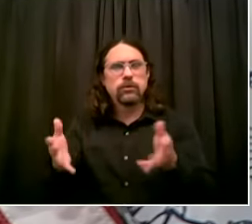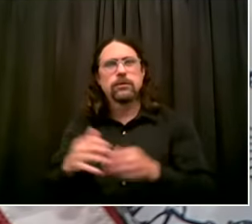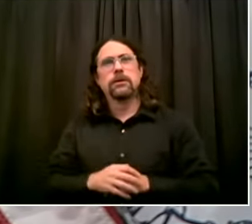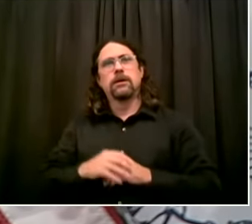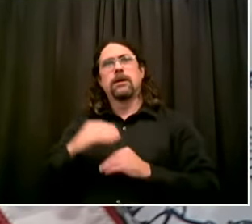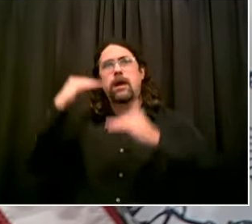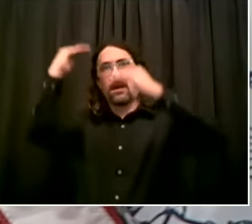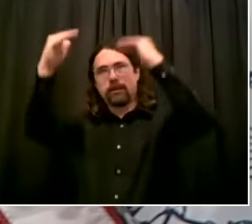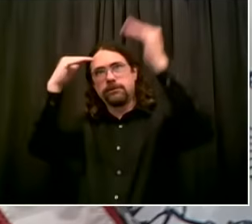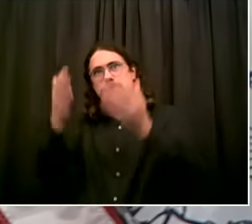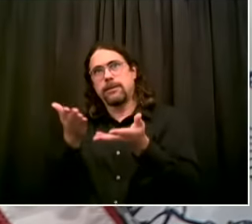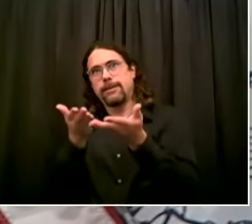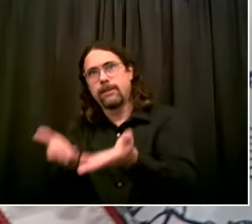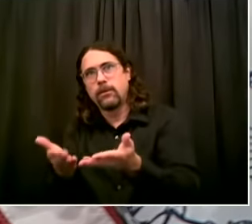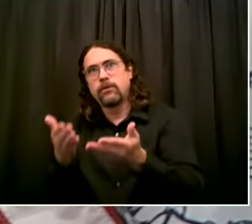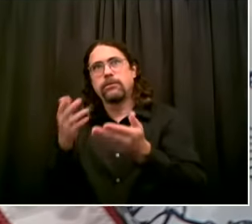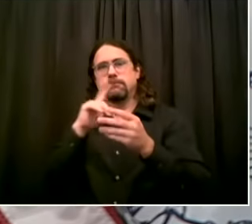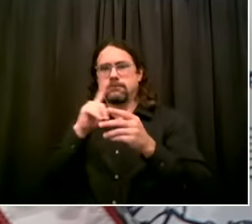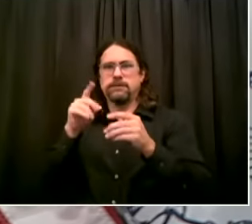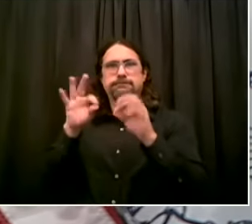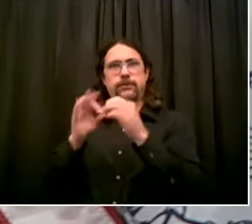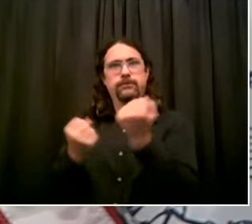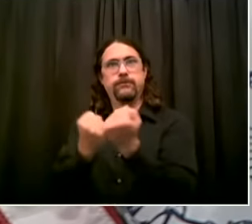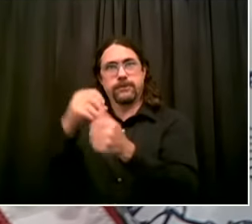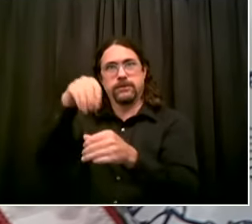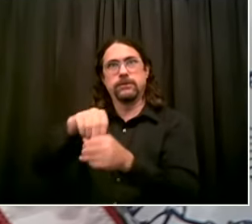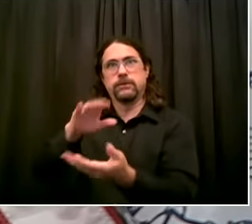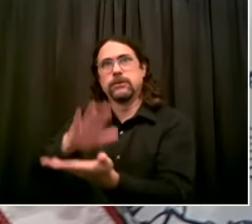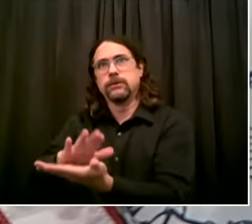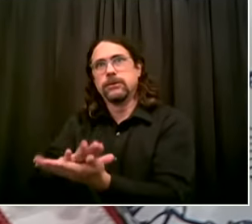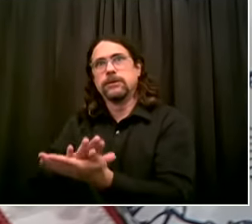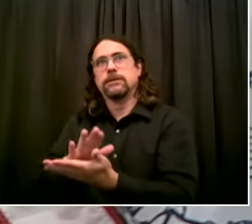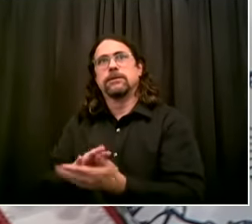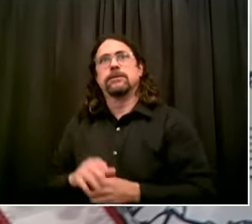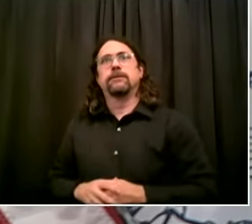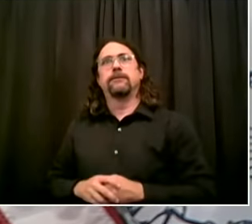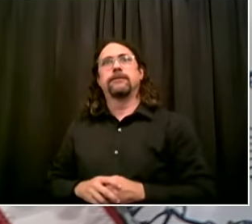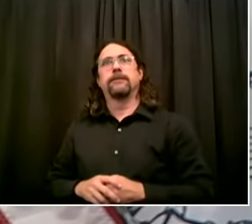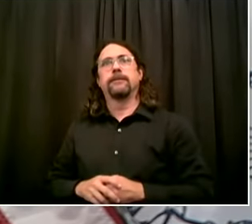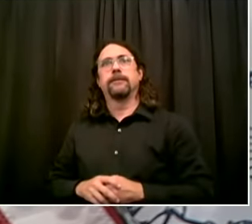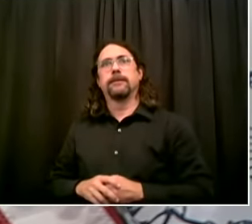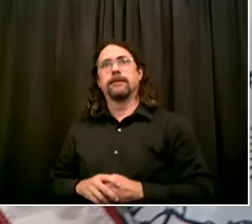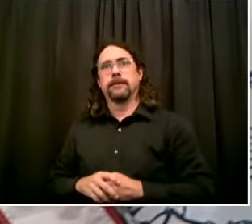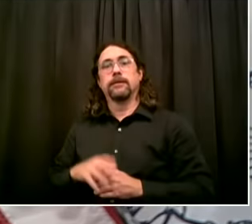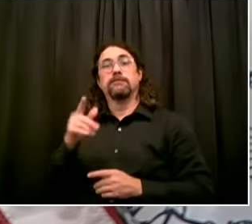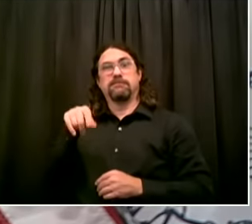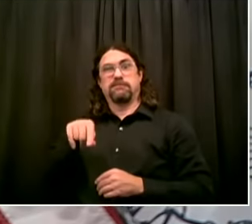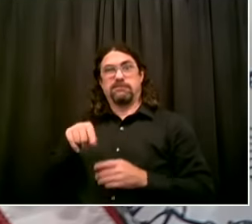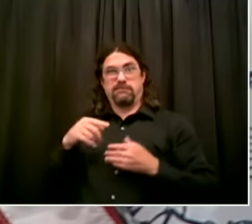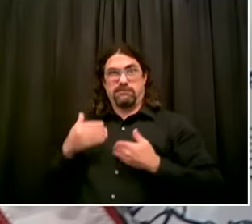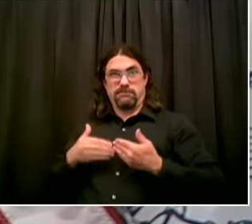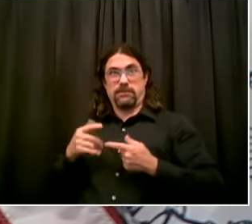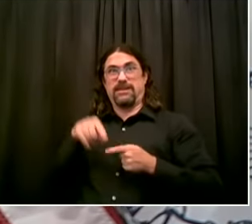EVERYONE AND GREET ALL OF THE KIDS. SHE KNEW THEIR NAMES. IT WAS BEAUTIFUL TO WATCH.